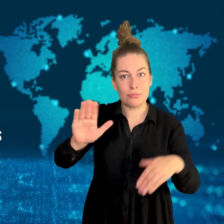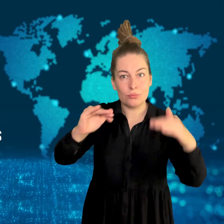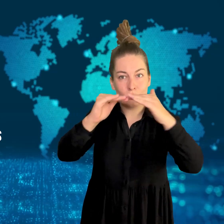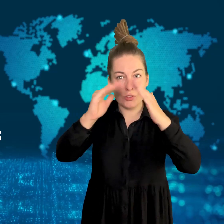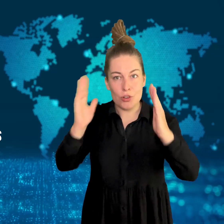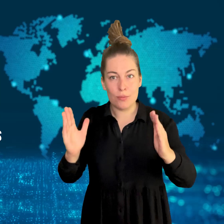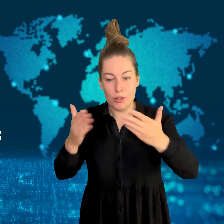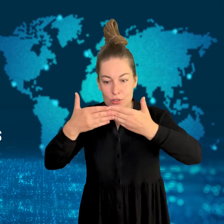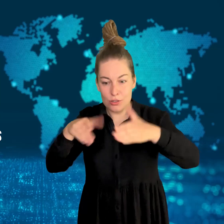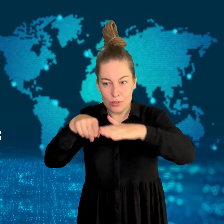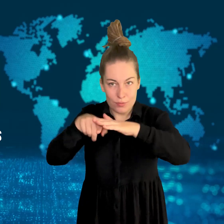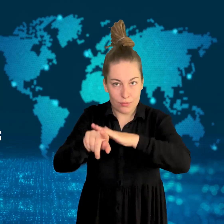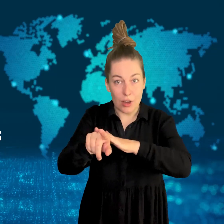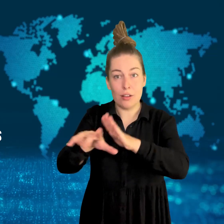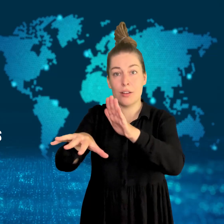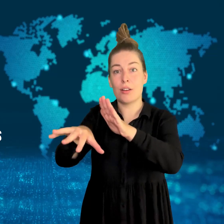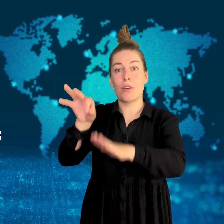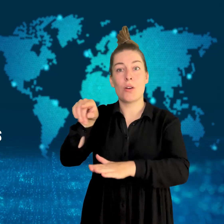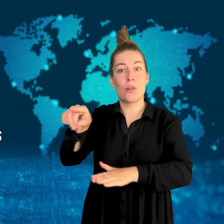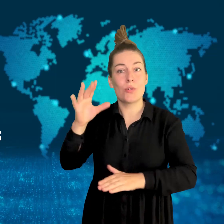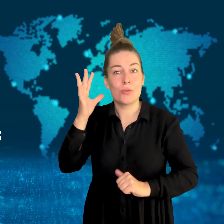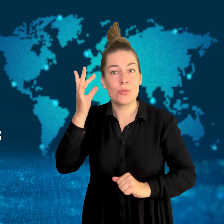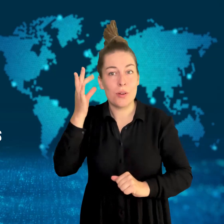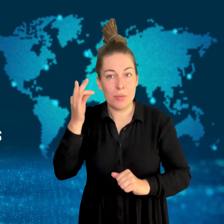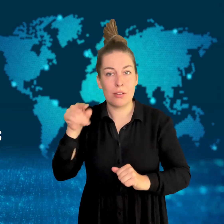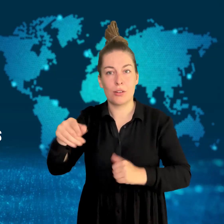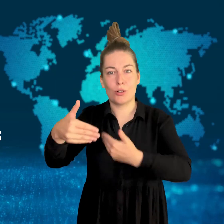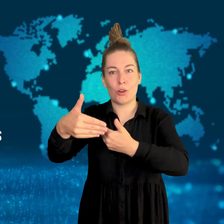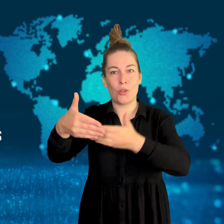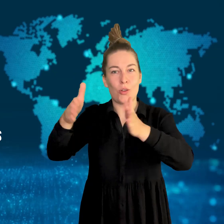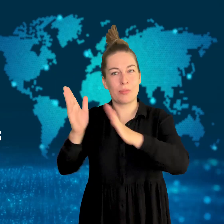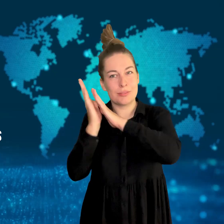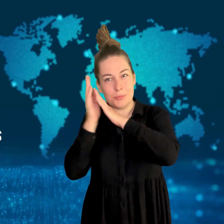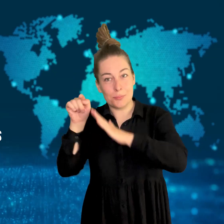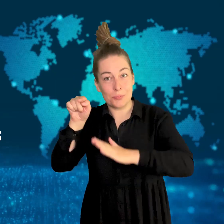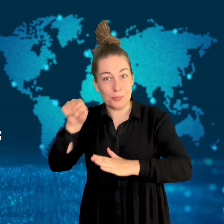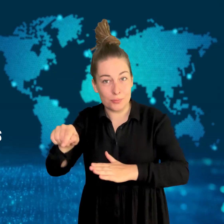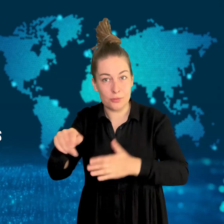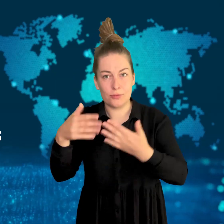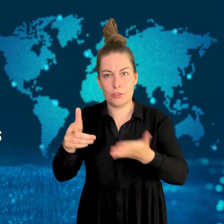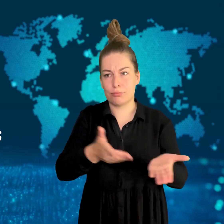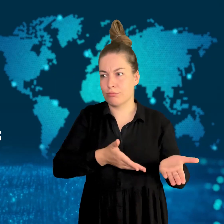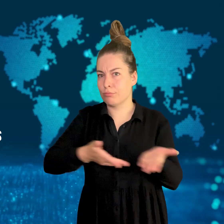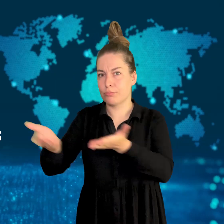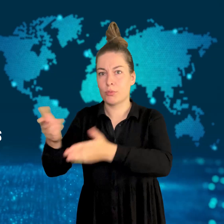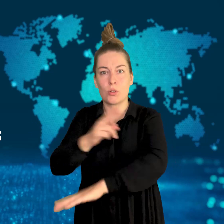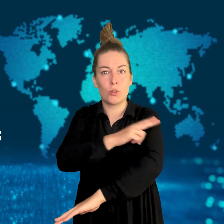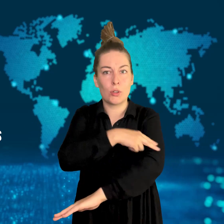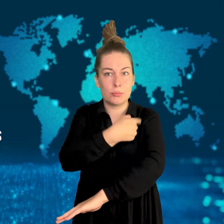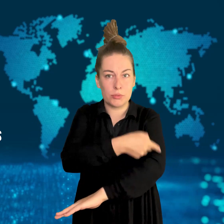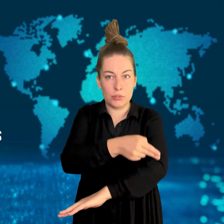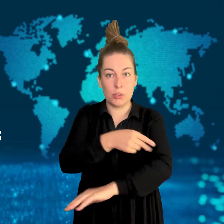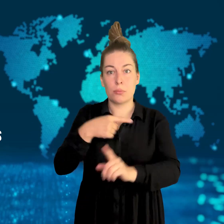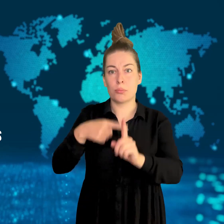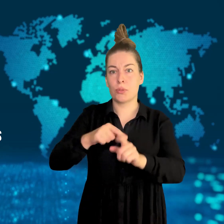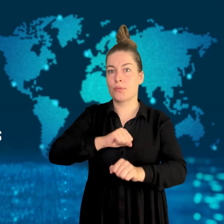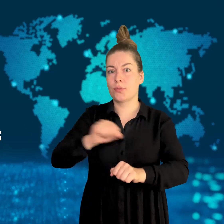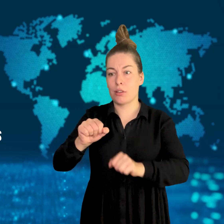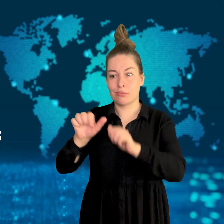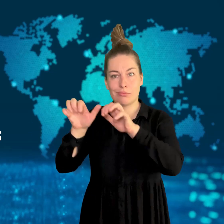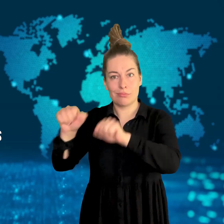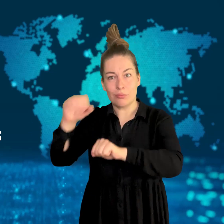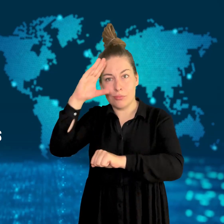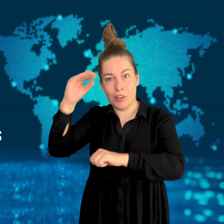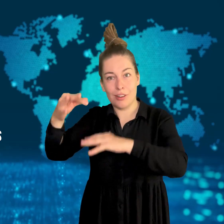The police found the 53-year-old woman in a bedroom of the apartment.